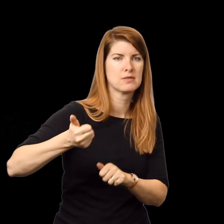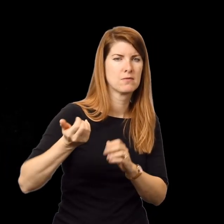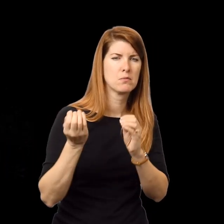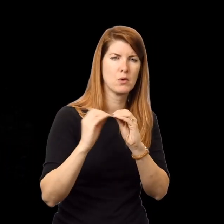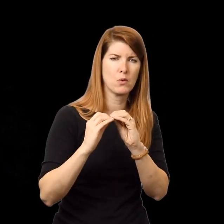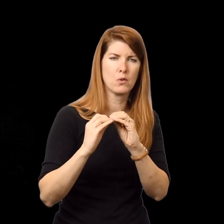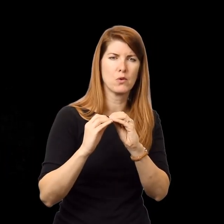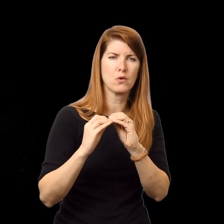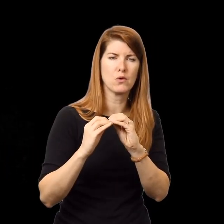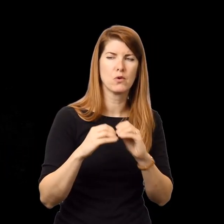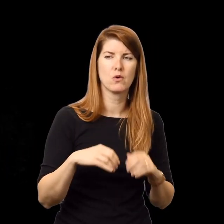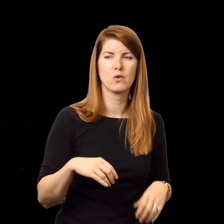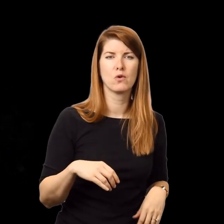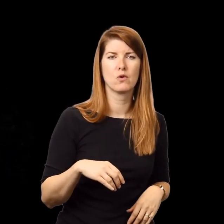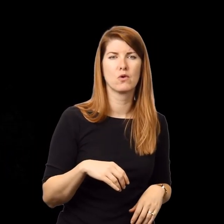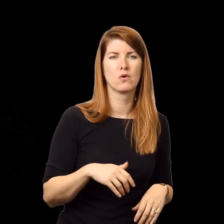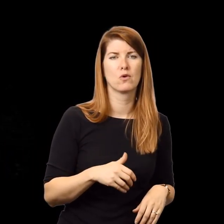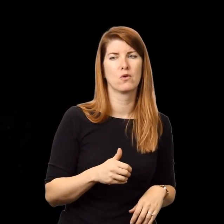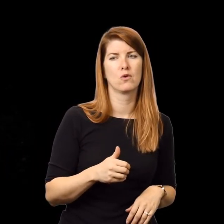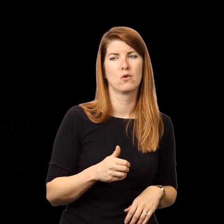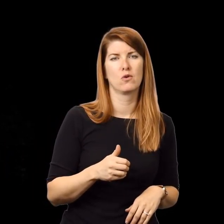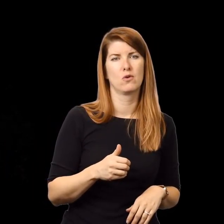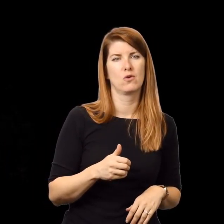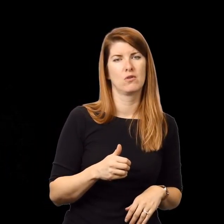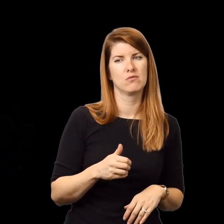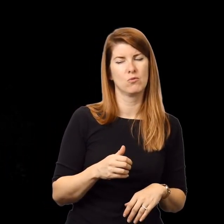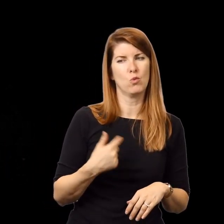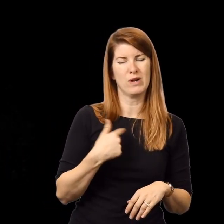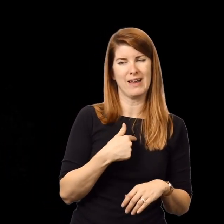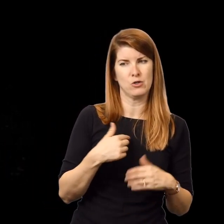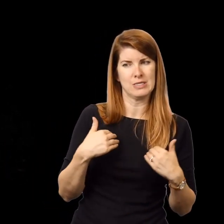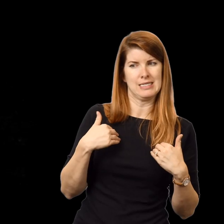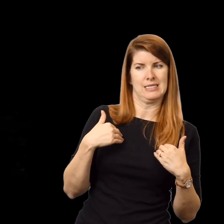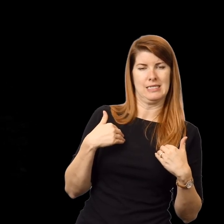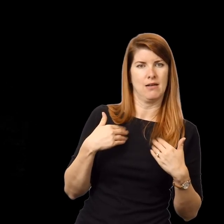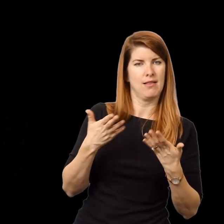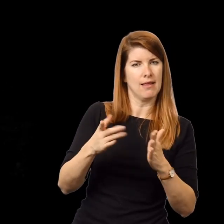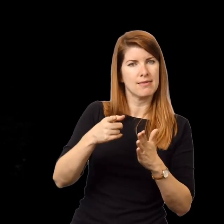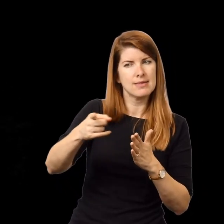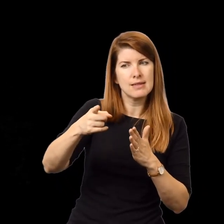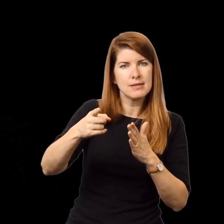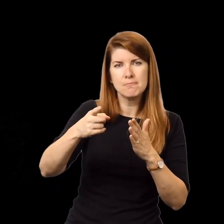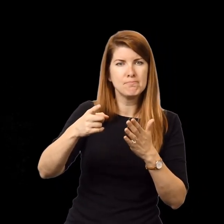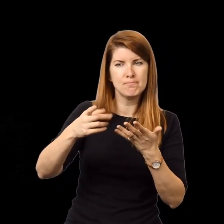so that they can express themselves more, of them needing to solve problems, you know.